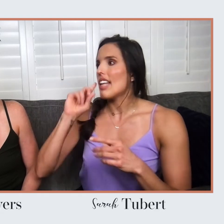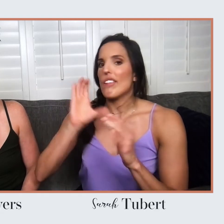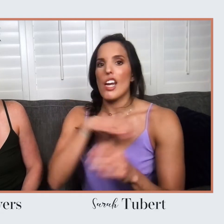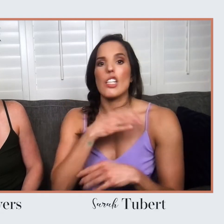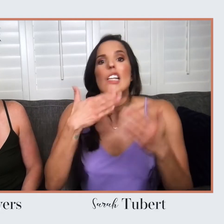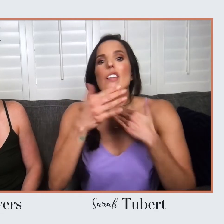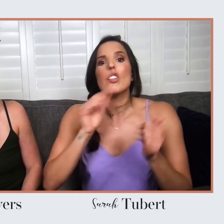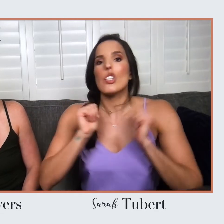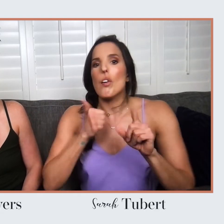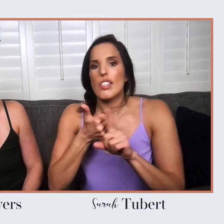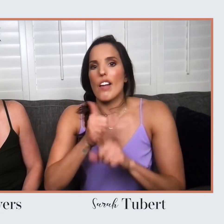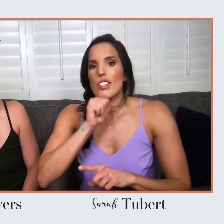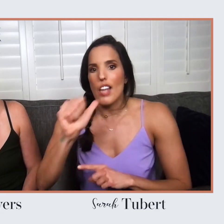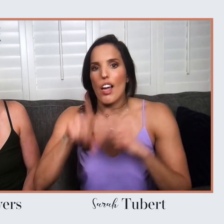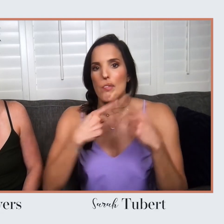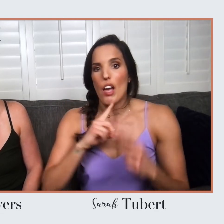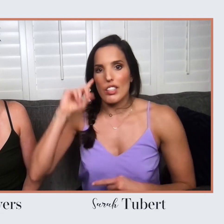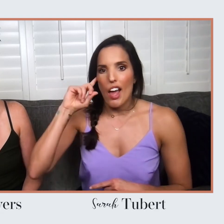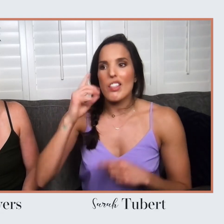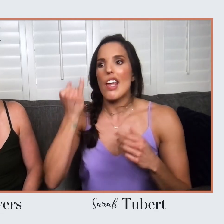deaf character, even if the show itself is not about deaf,